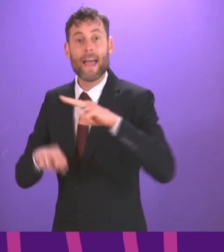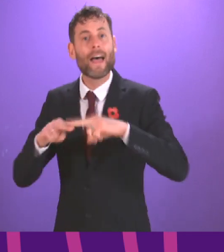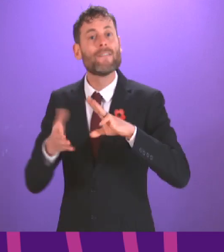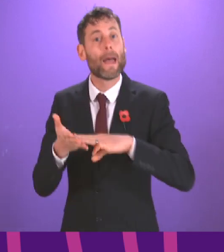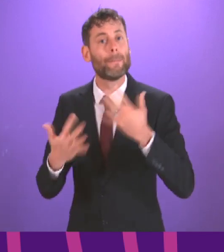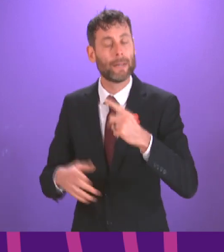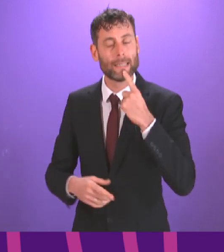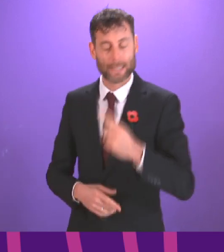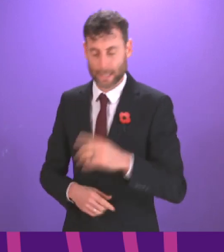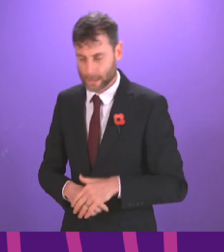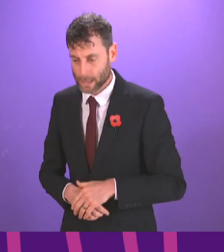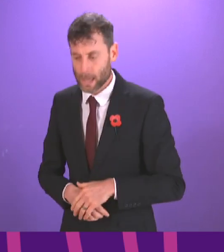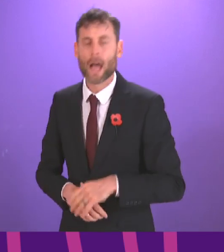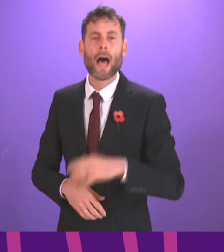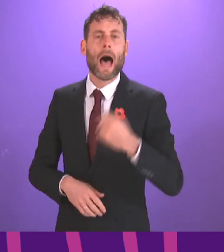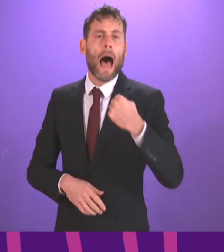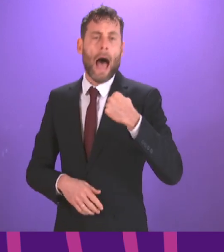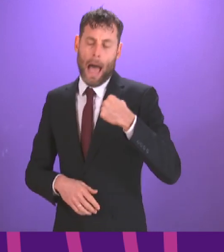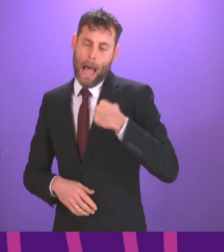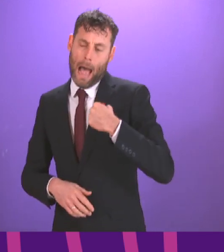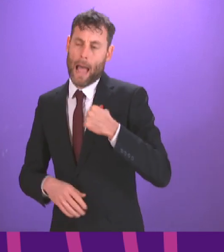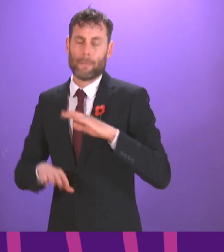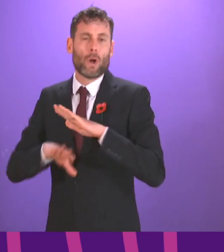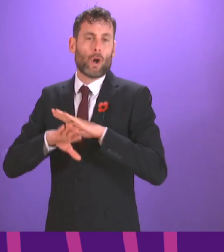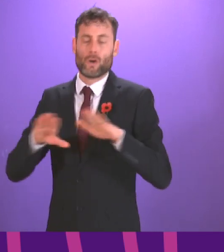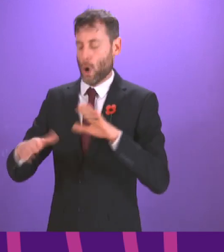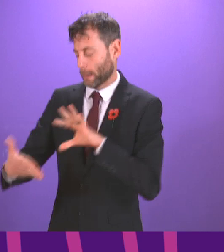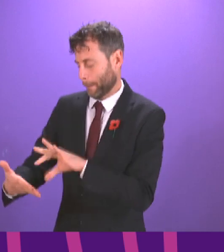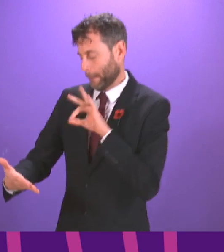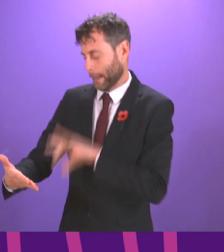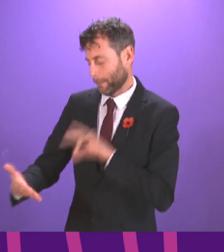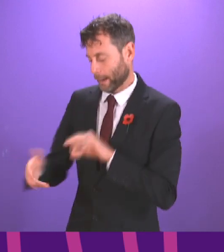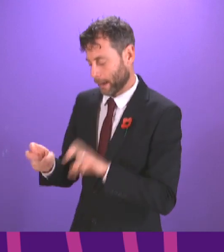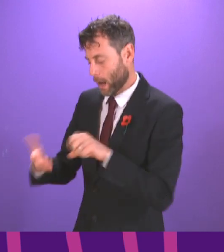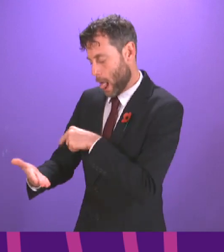but she had already selectively picked her line from the report. She quoted: